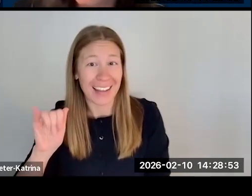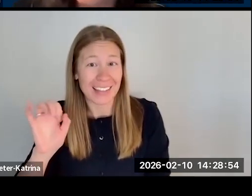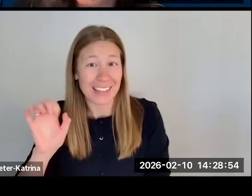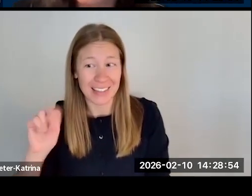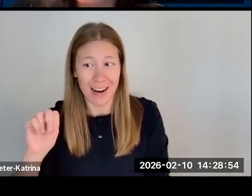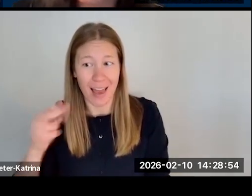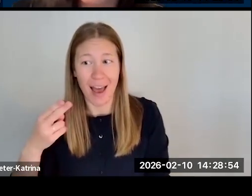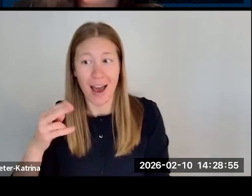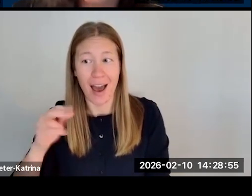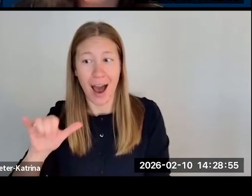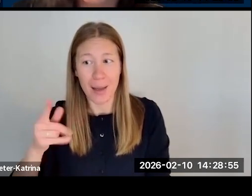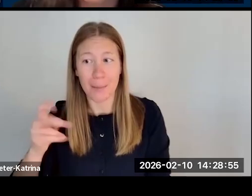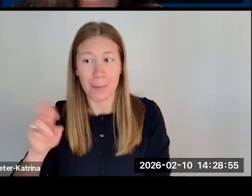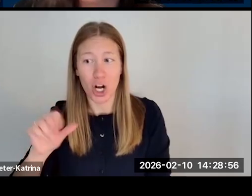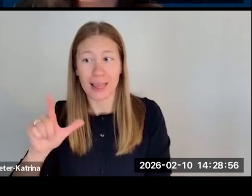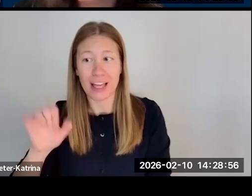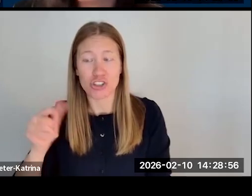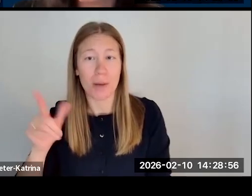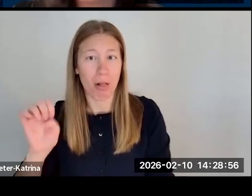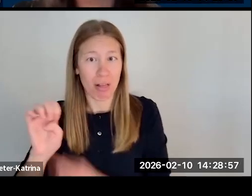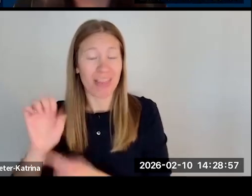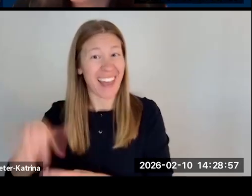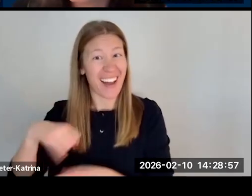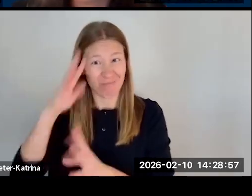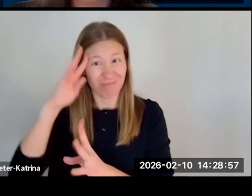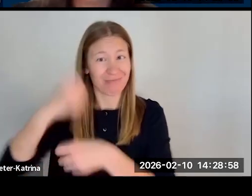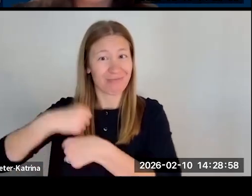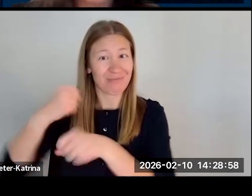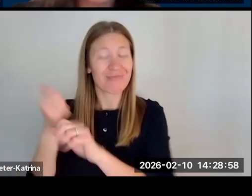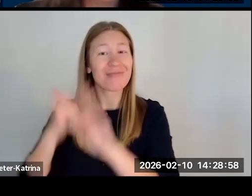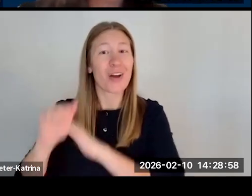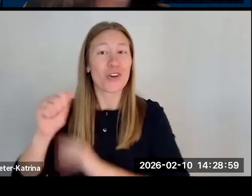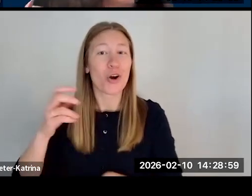by the Braille Institute for Low Vision readers. So that's a pretty cool one to use.